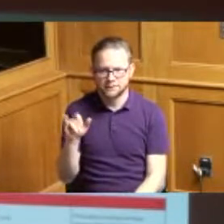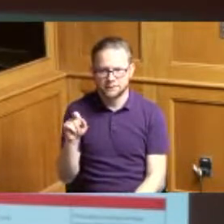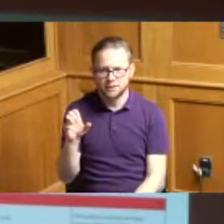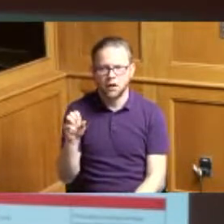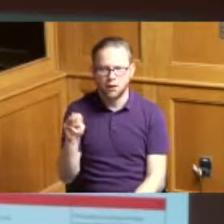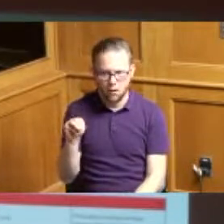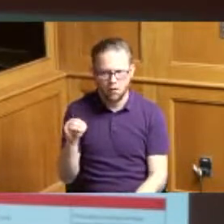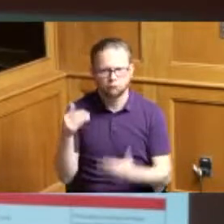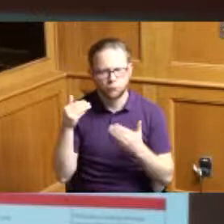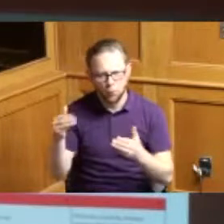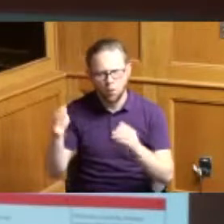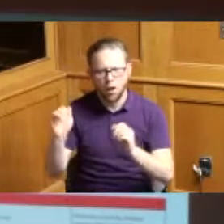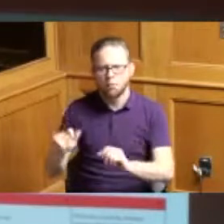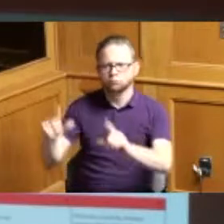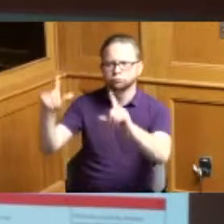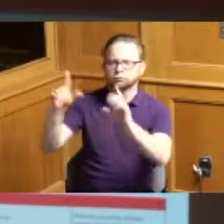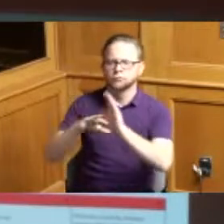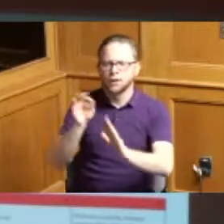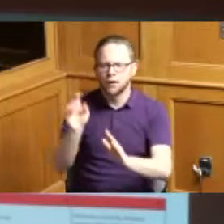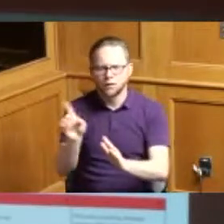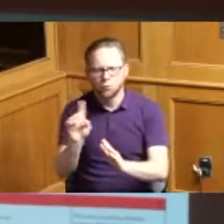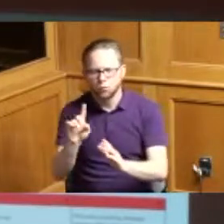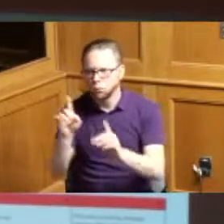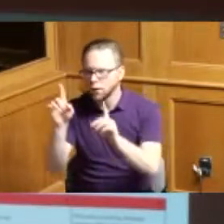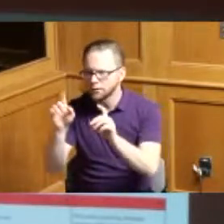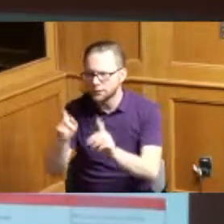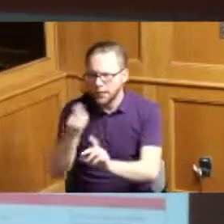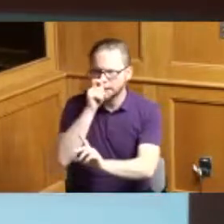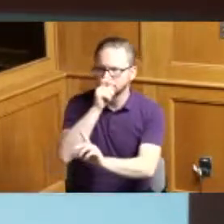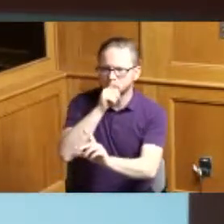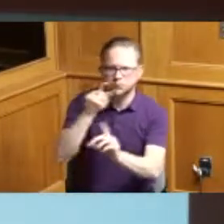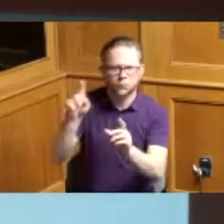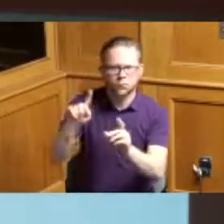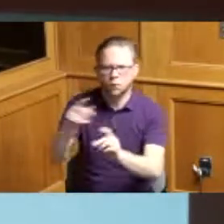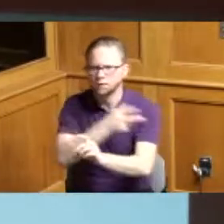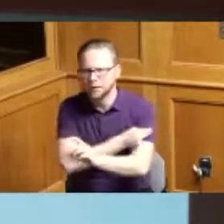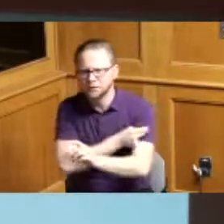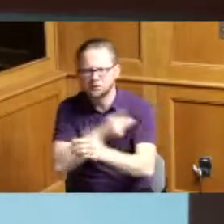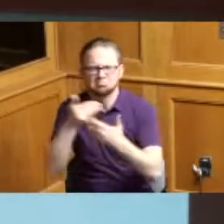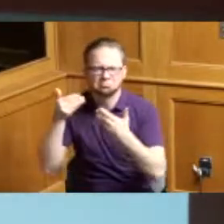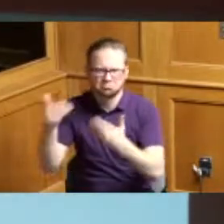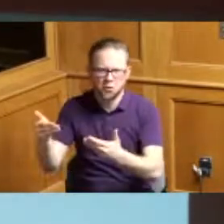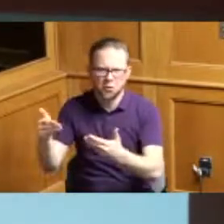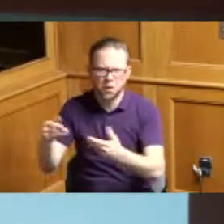of those tests or vaccines I'd recommend you go there and then lastly a reminder we do have